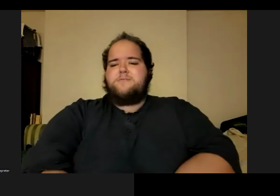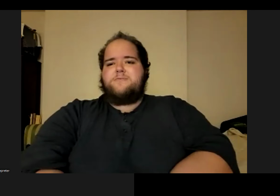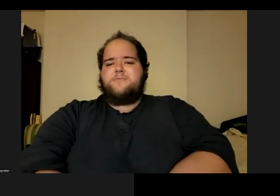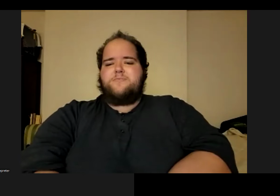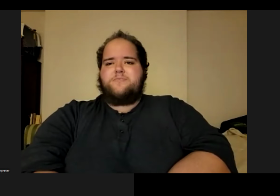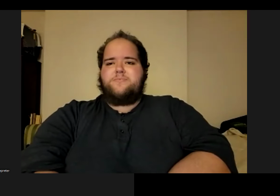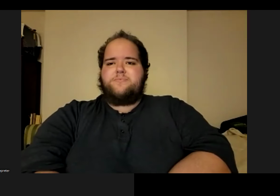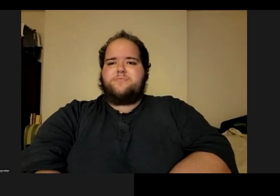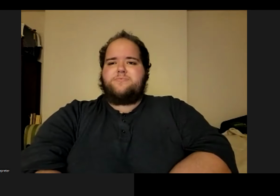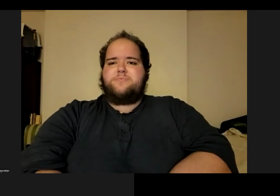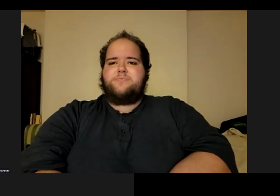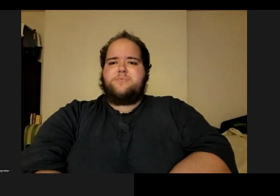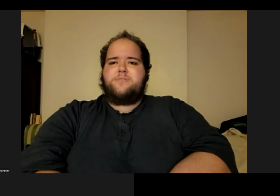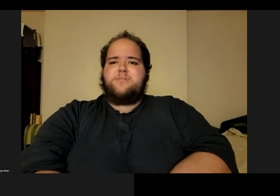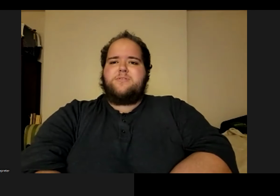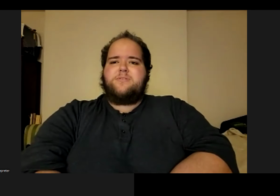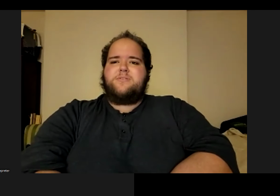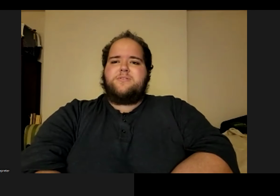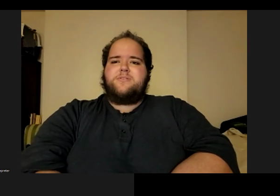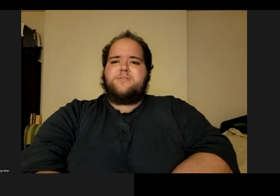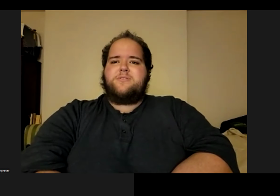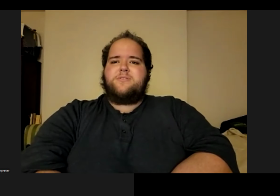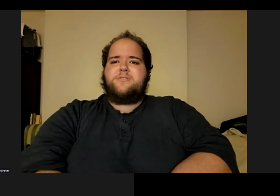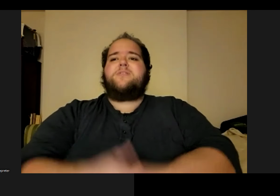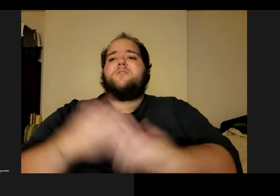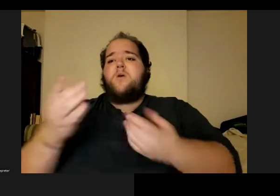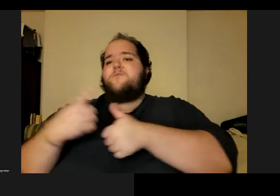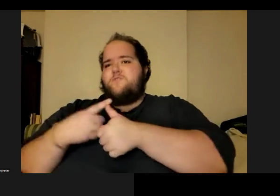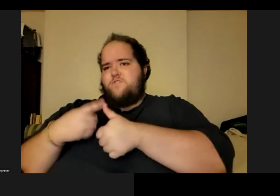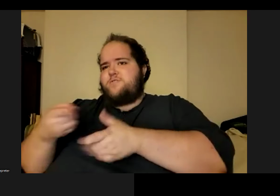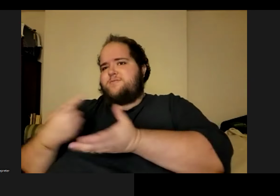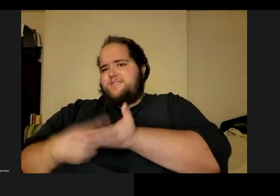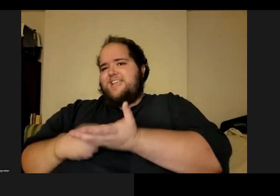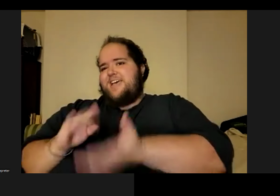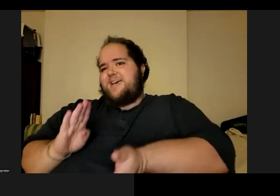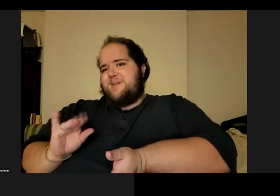So I'm going to talk about art bio first. Because Art Bio is my favorite.